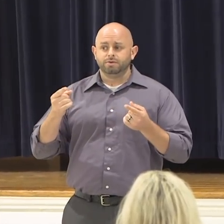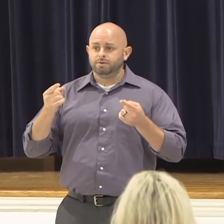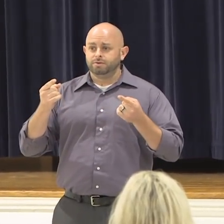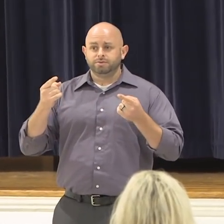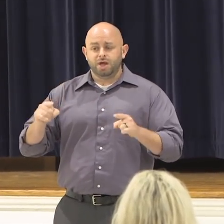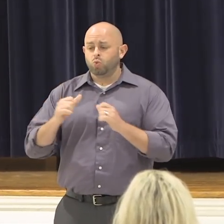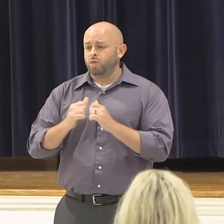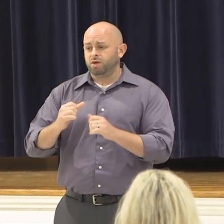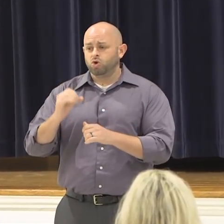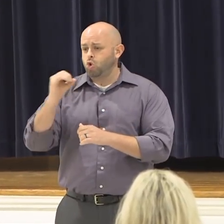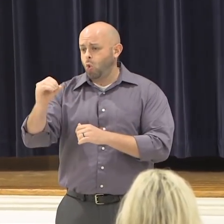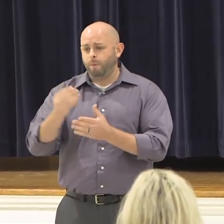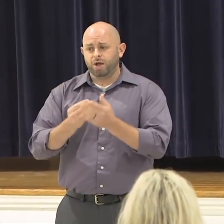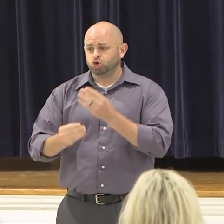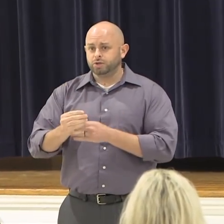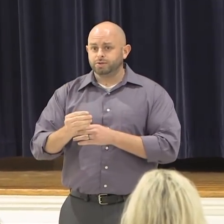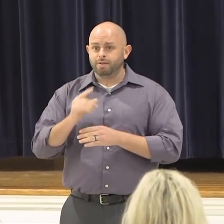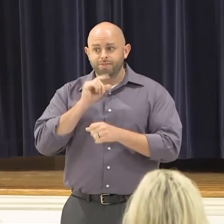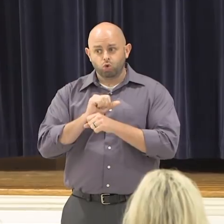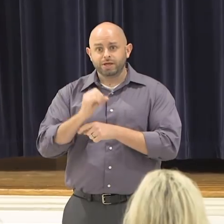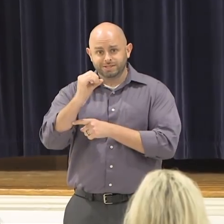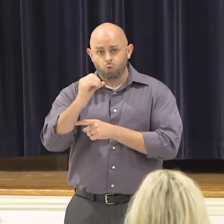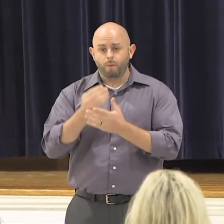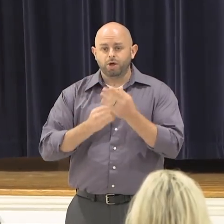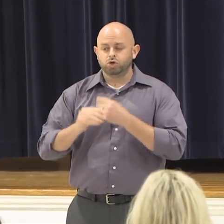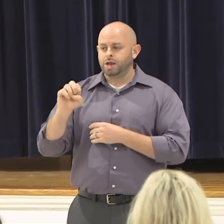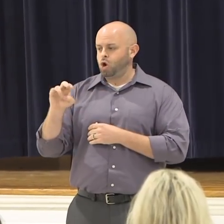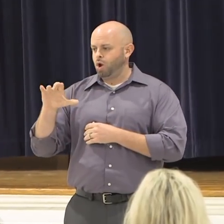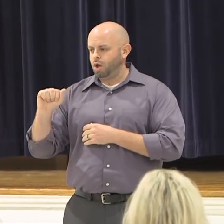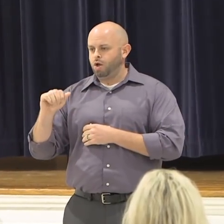budget literally zero and Erica Ferguson who is my special assistant and her